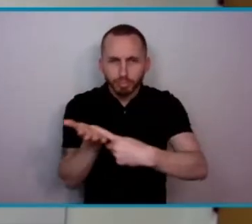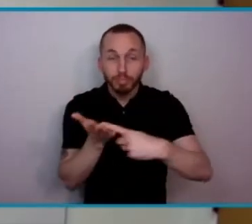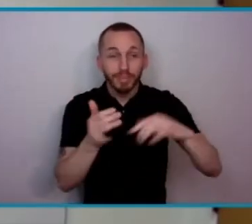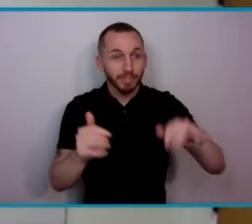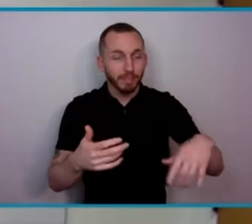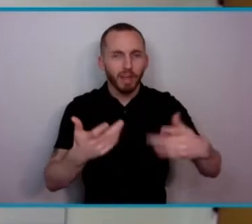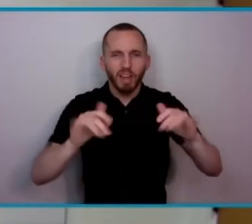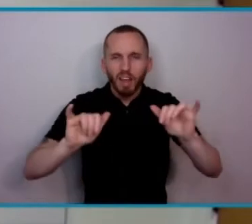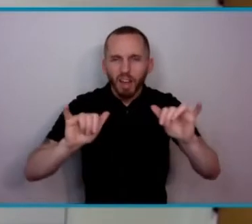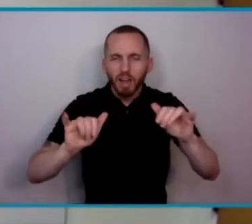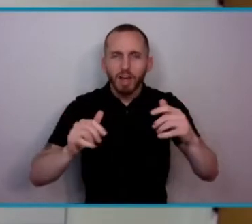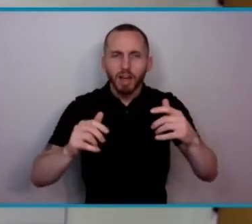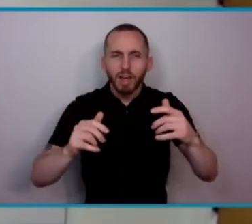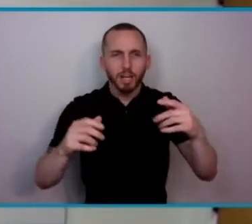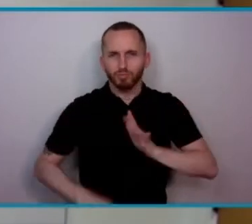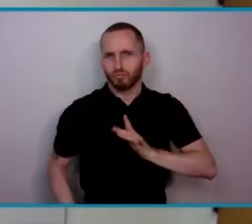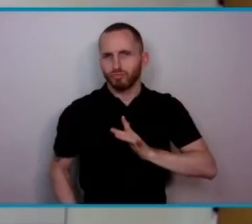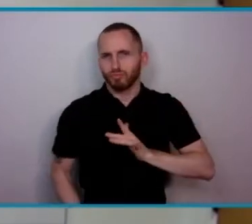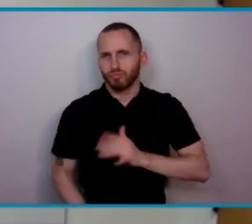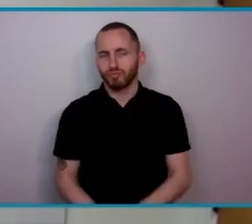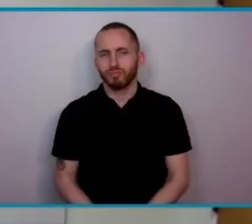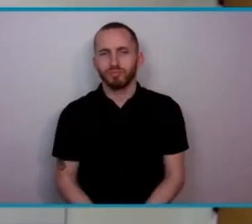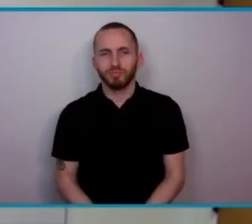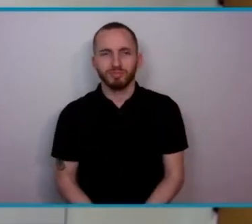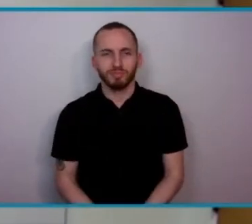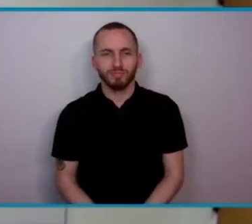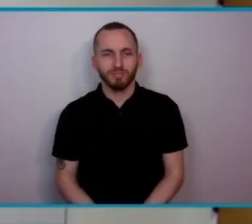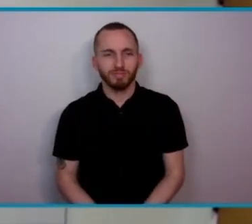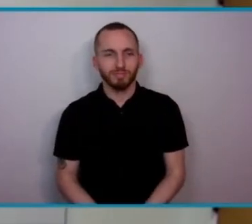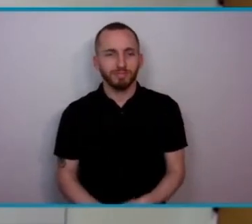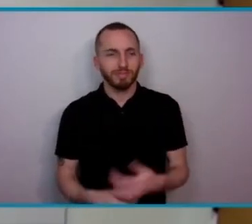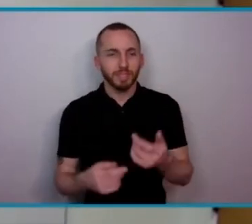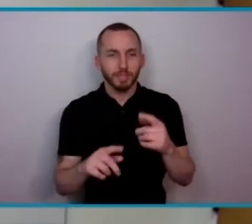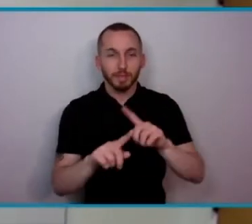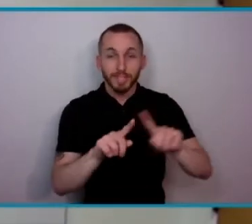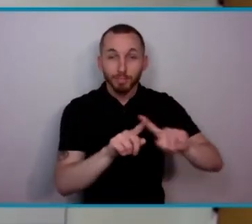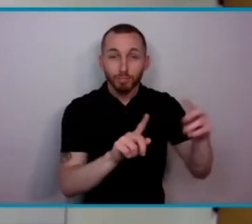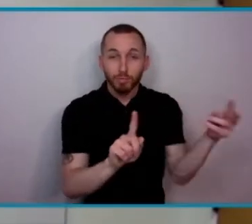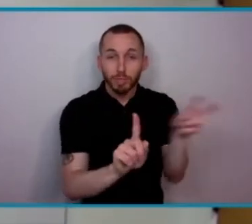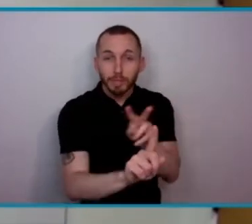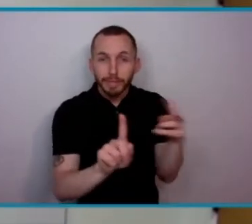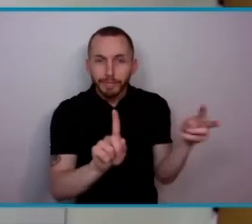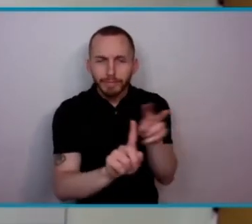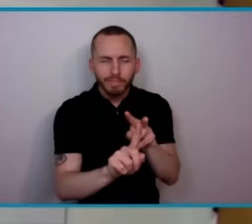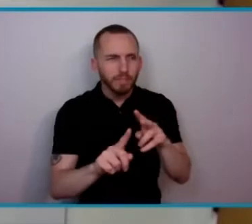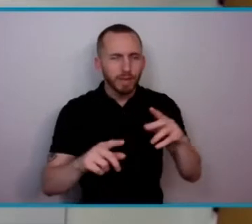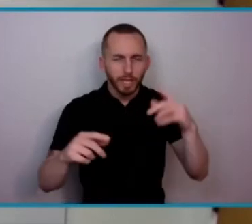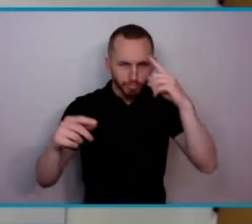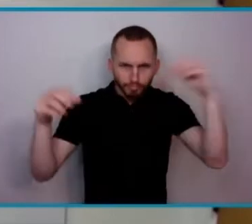allow us to approach problems in a different way that might be successful for people moving forward